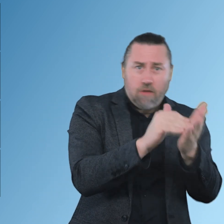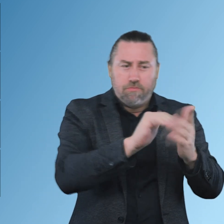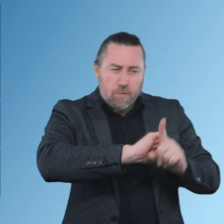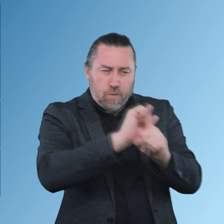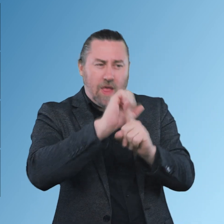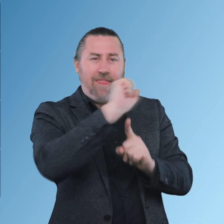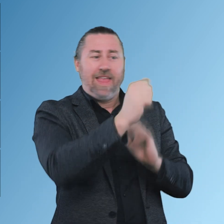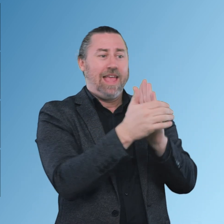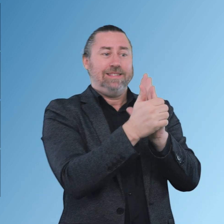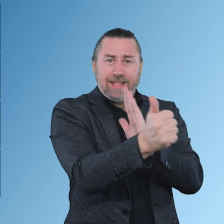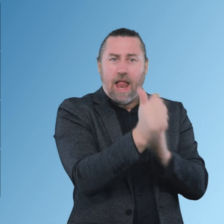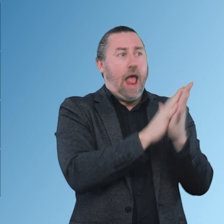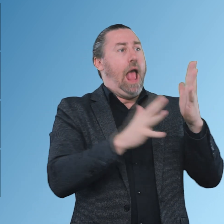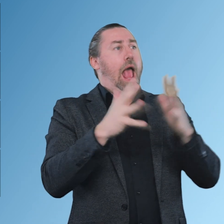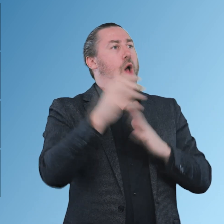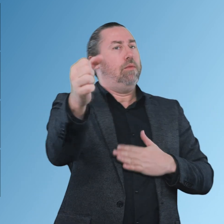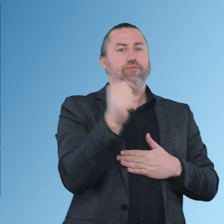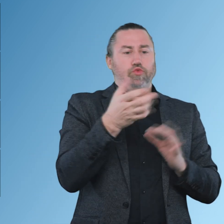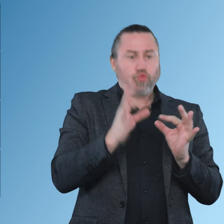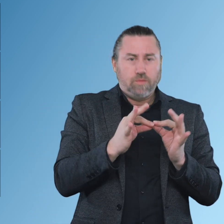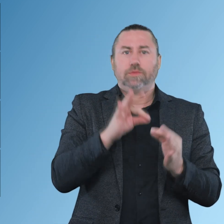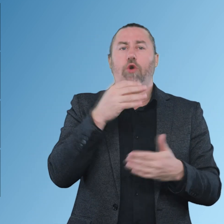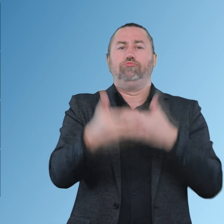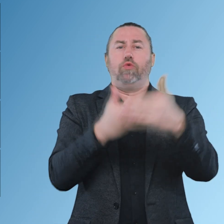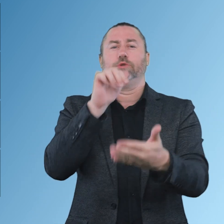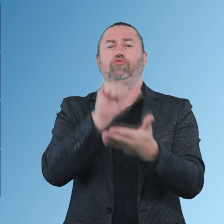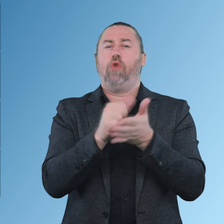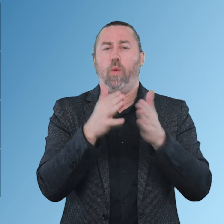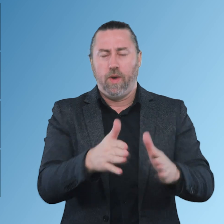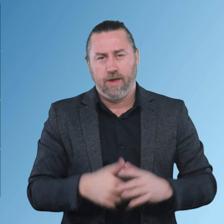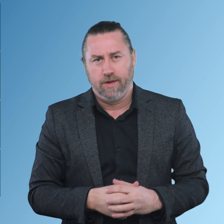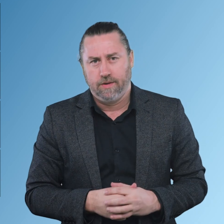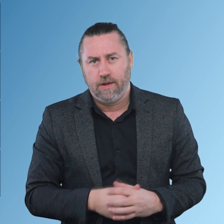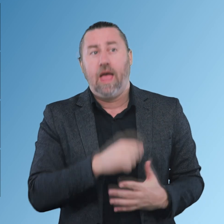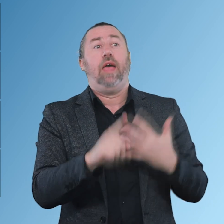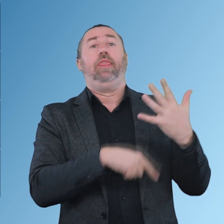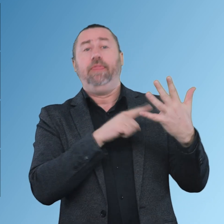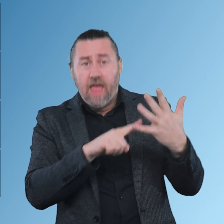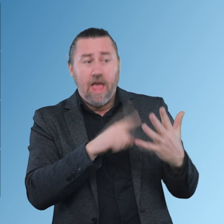in working with Auslan interpreters. That governments enhance the capability of primary care